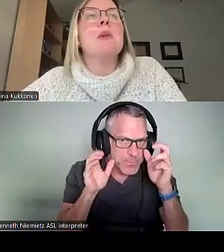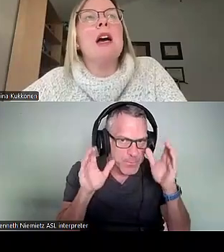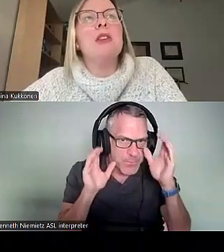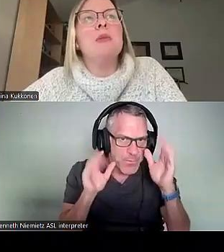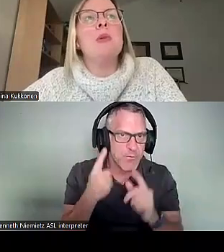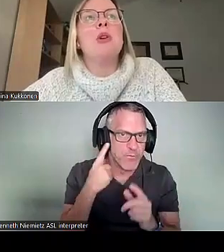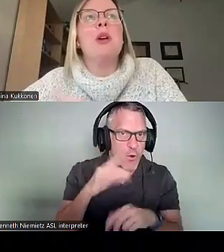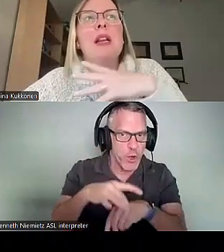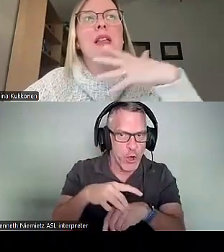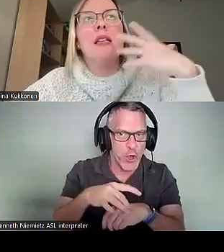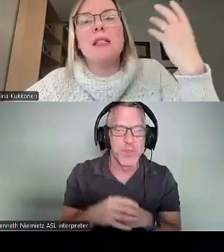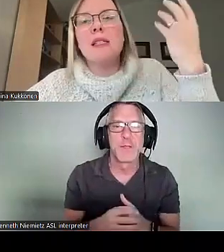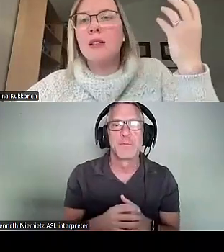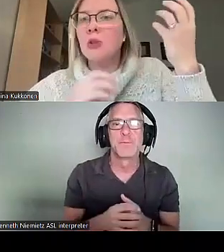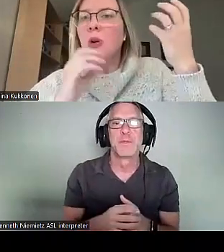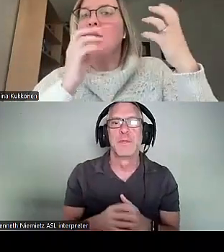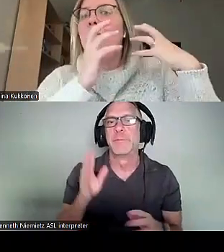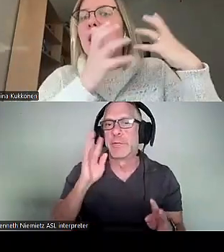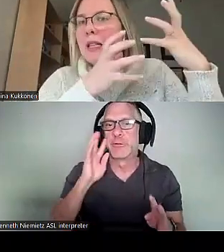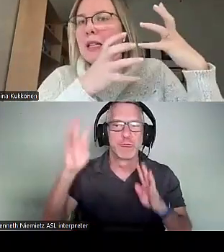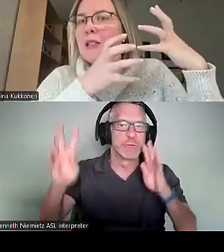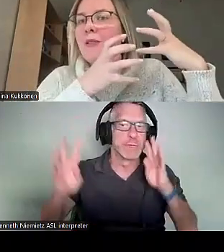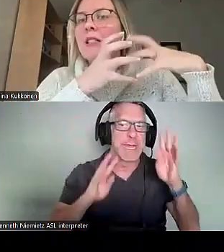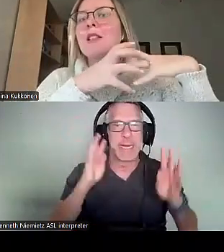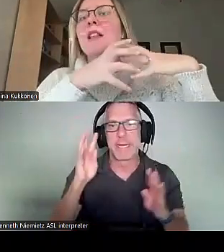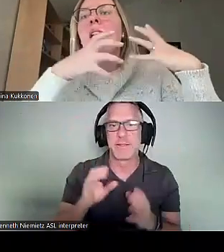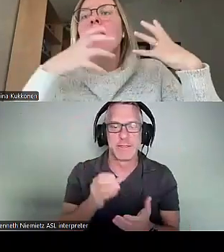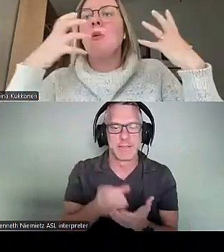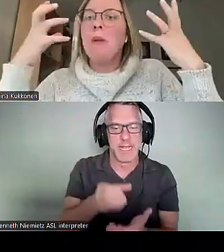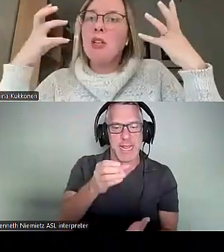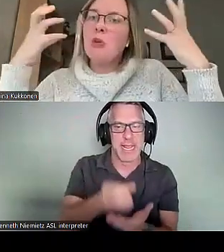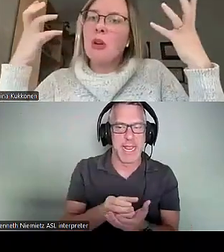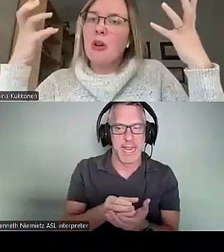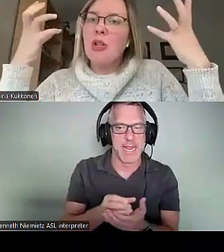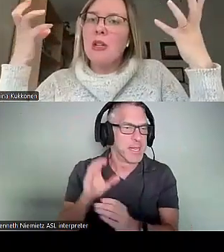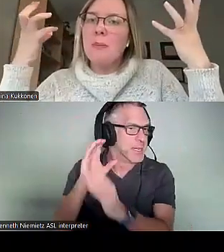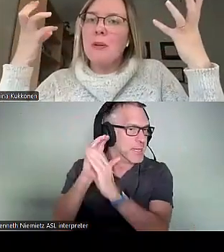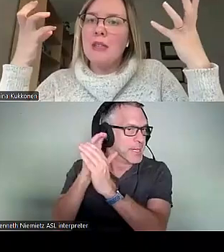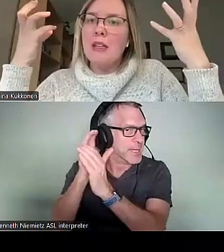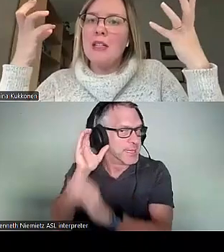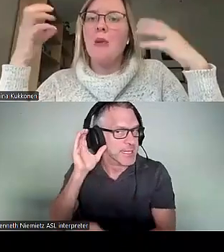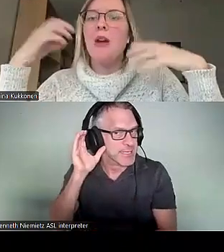We had them creating these clay listening devices that were meant to encourage deep listening. So